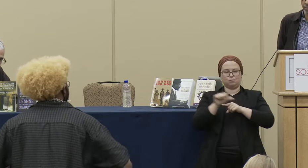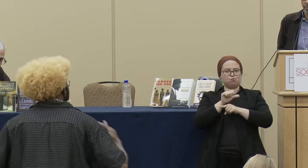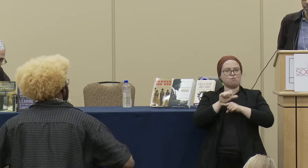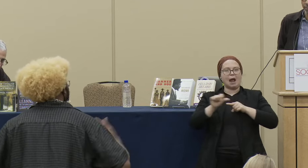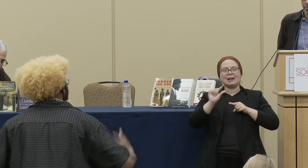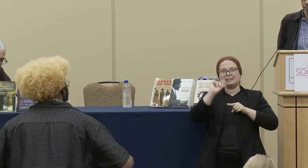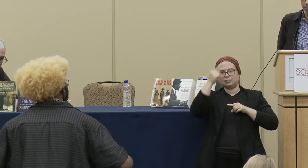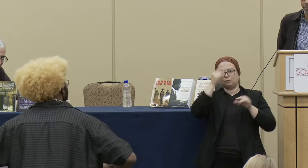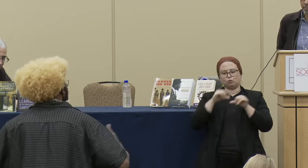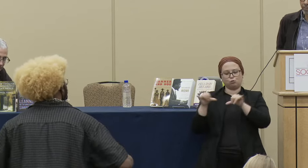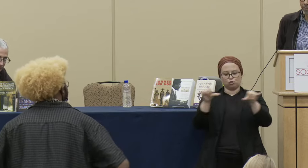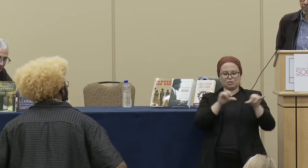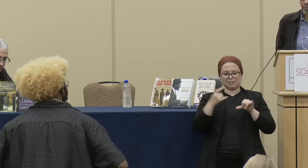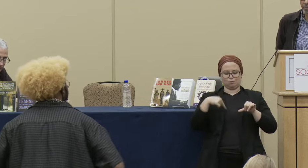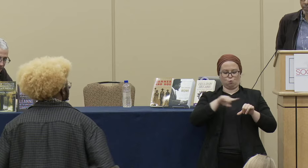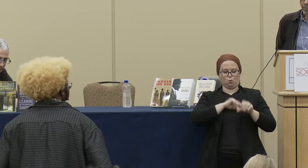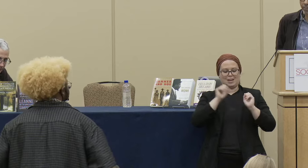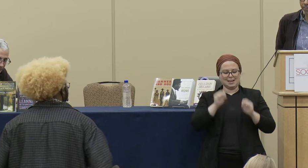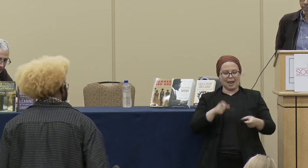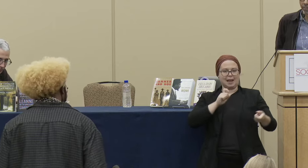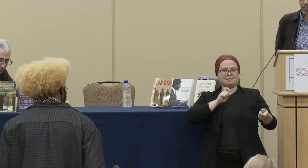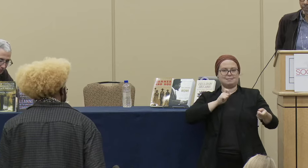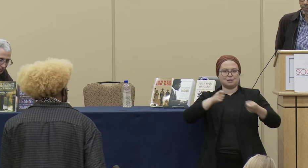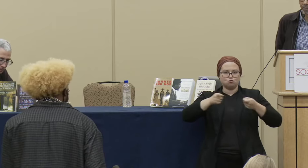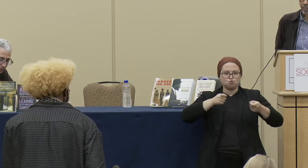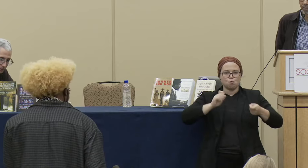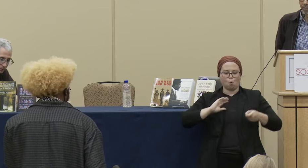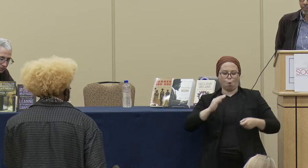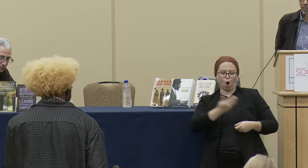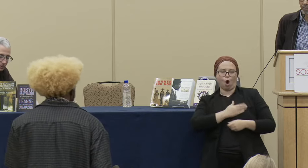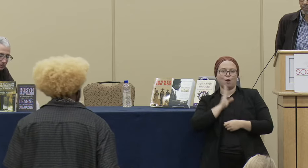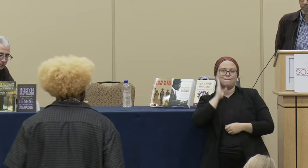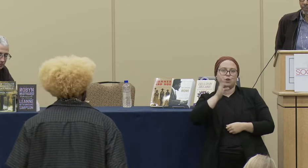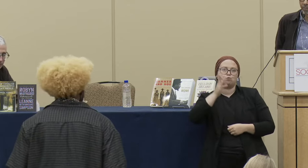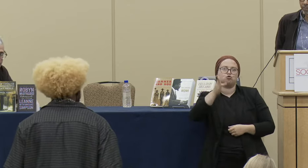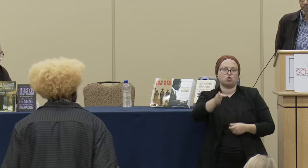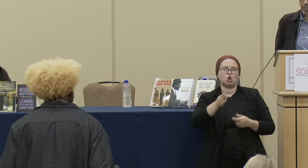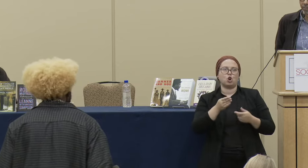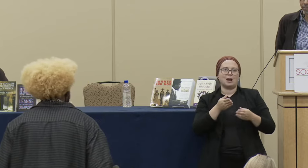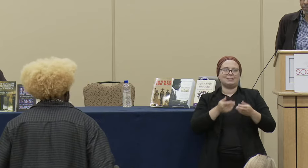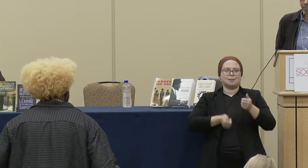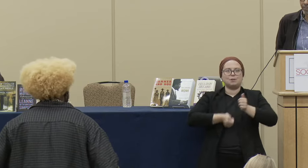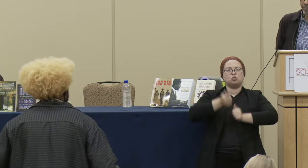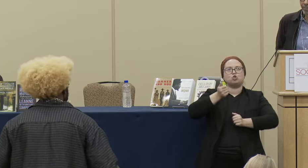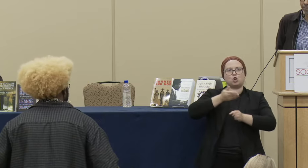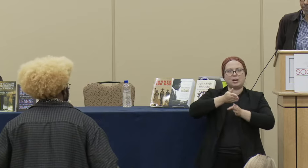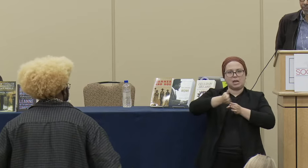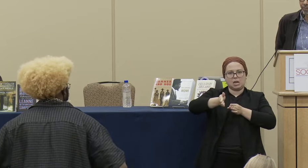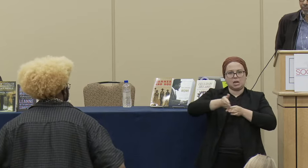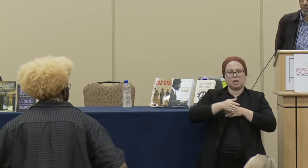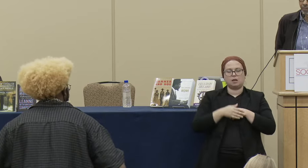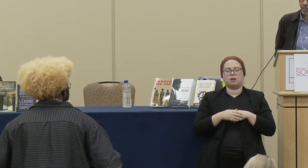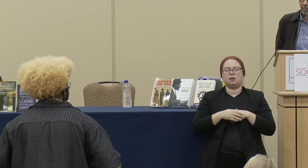social ism, coming into the practice that we can't control